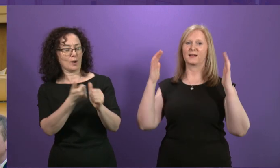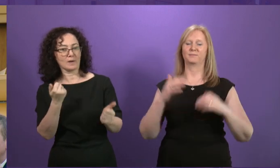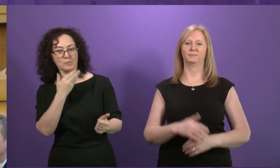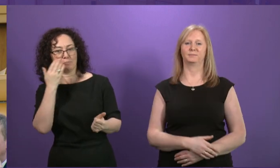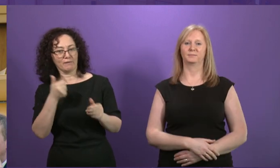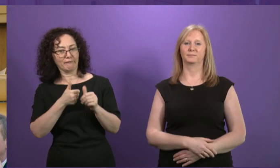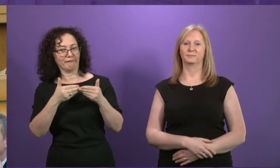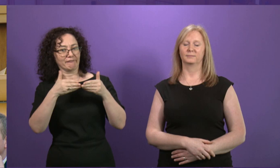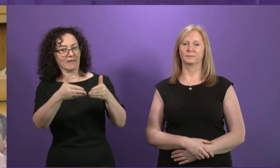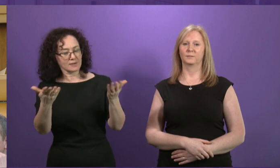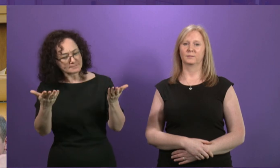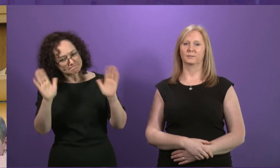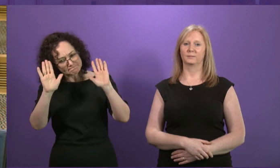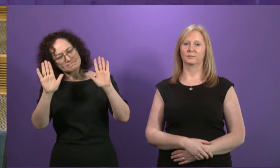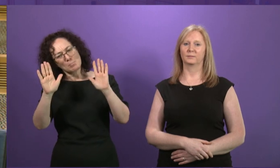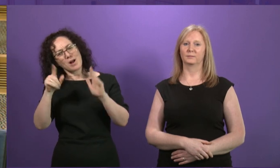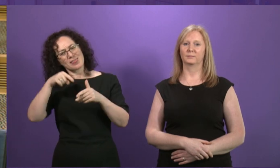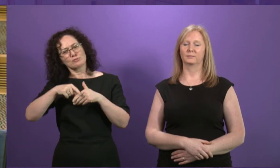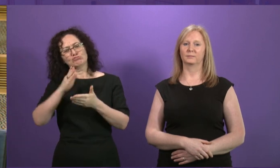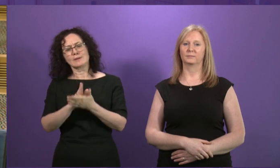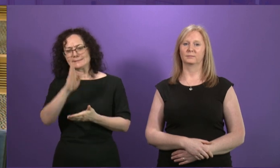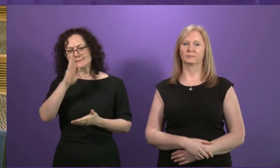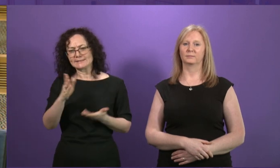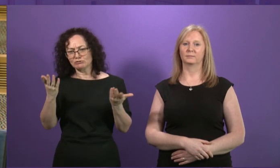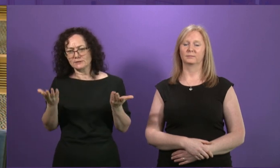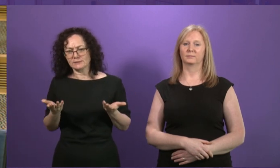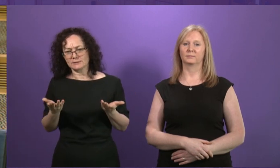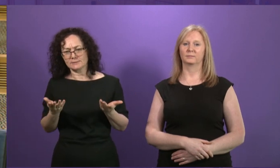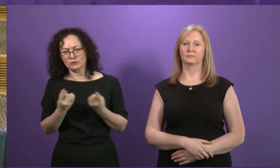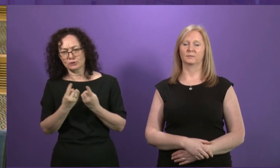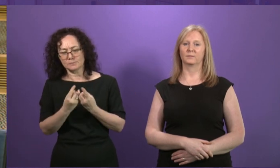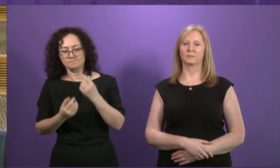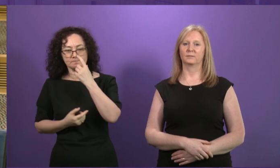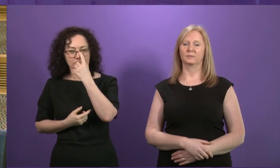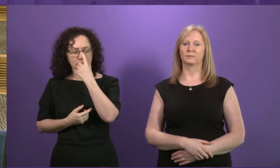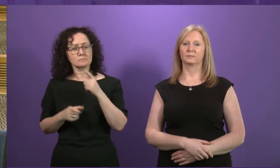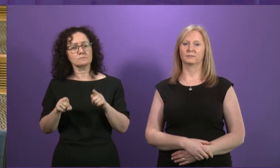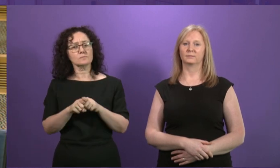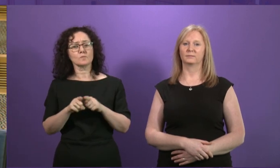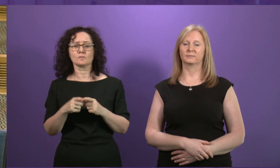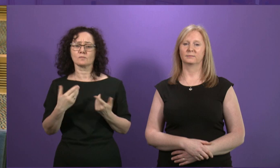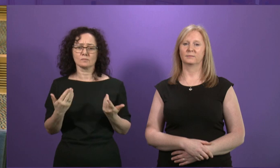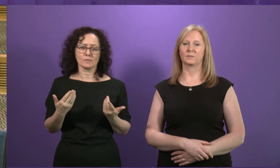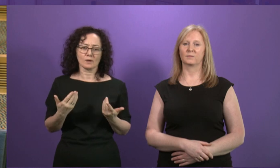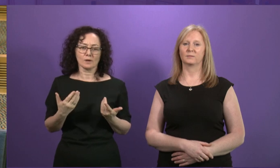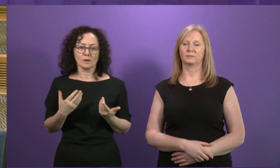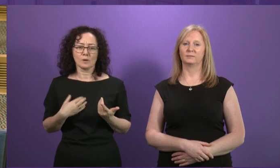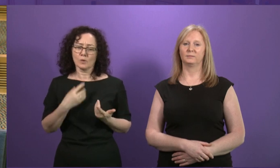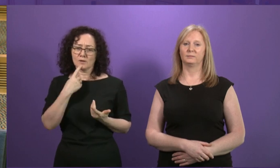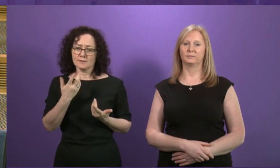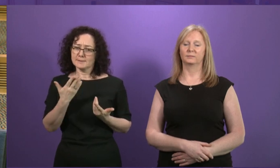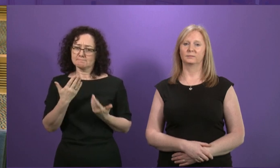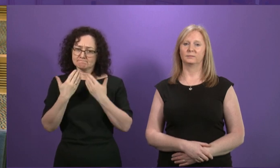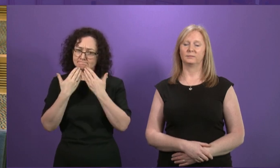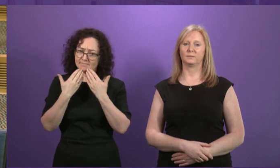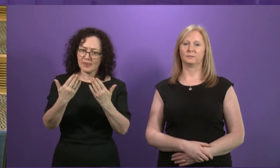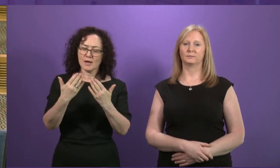This is a serious issue. I, too, pay tribute to those who work in our transport police.